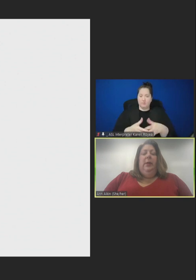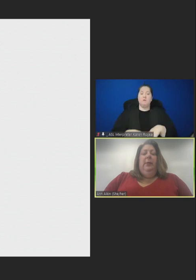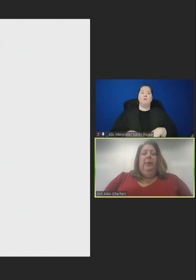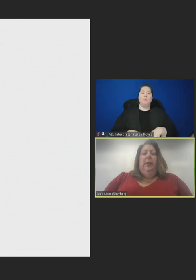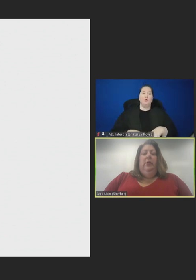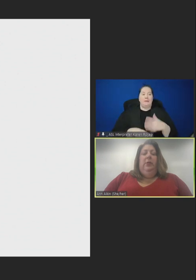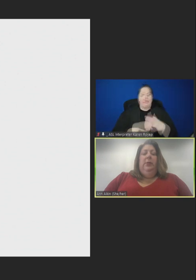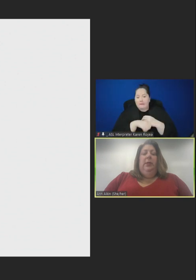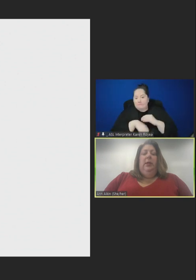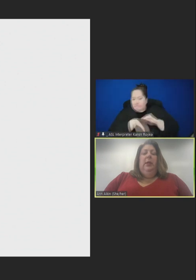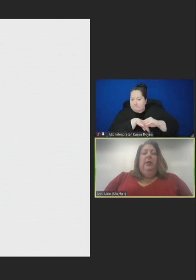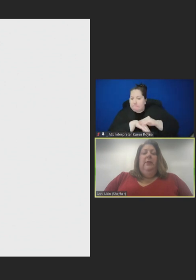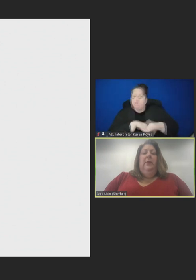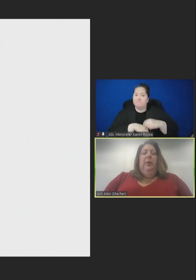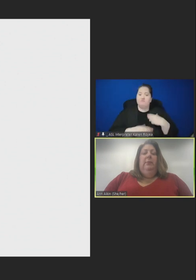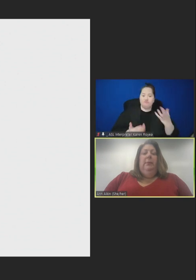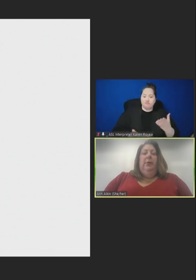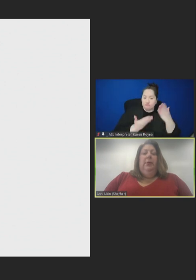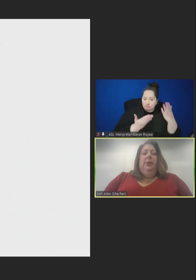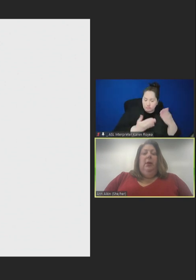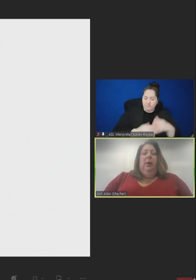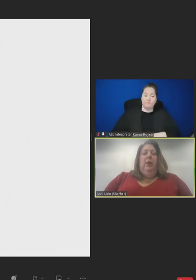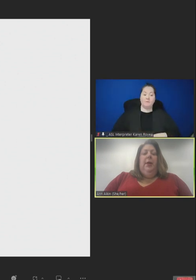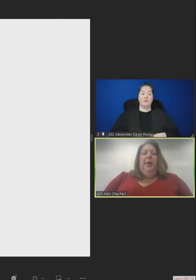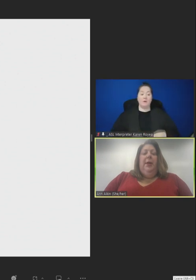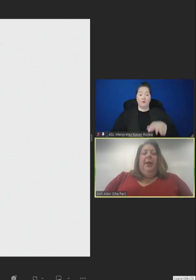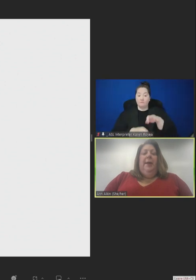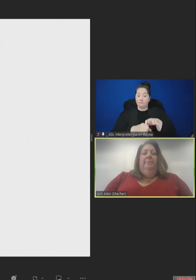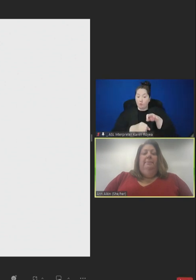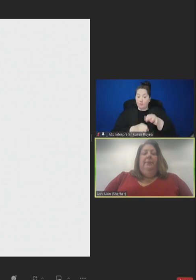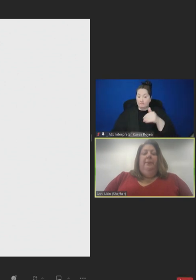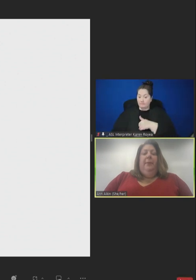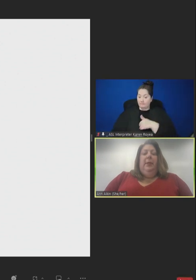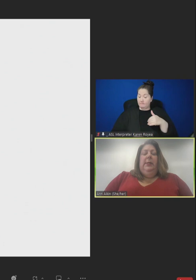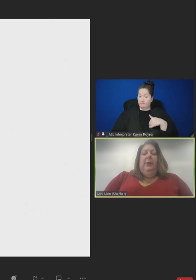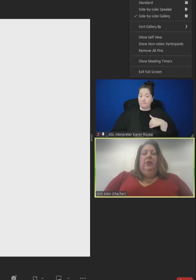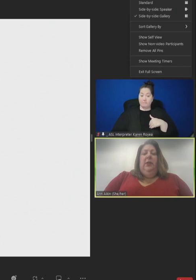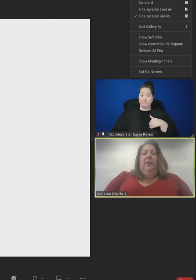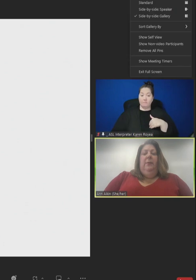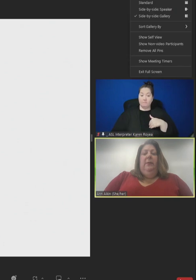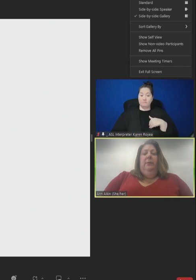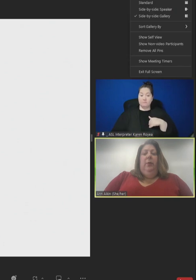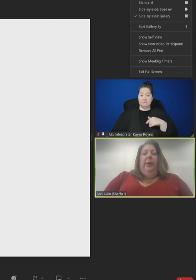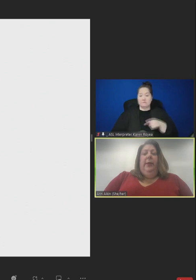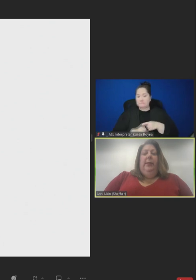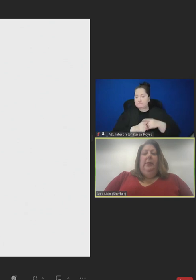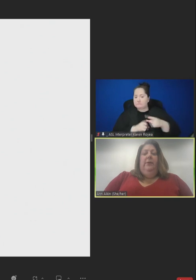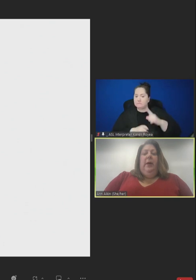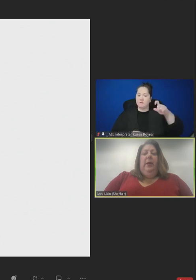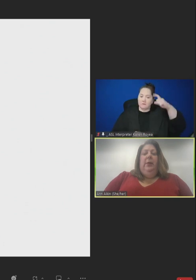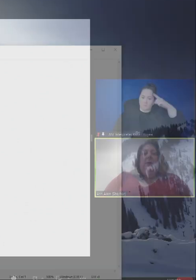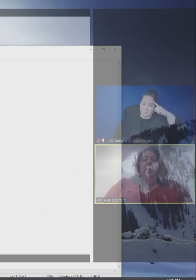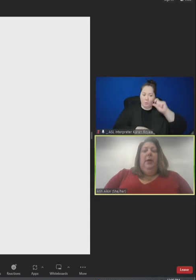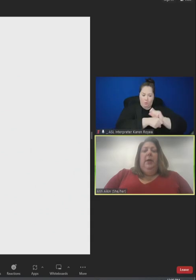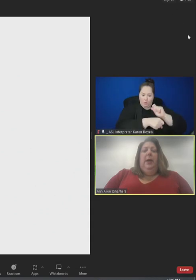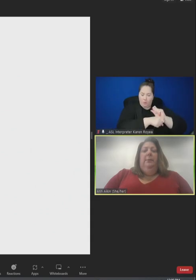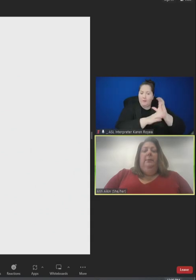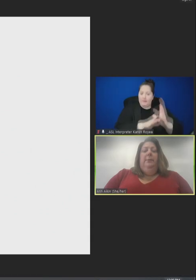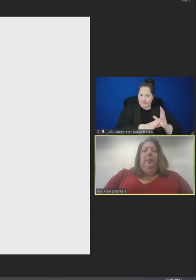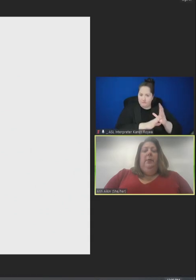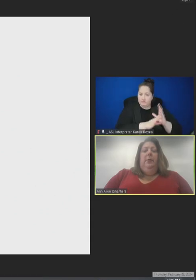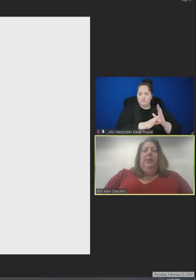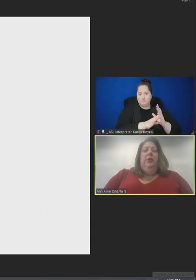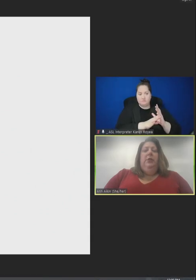recommendations. The voting members are special government employees who follow or are subject to